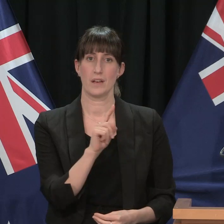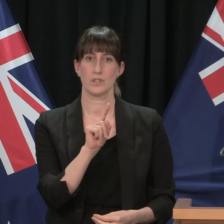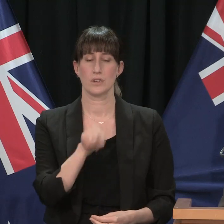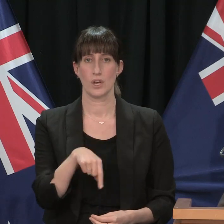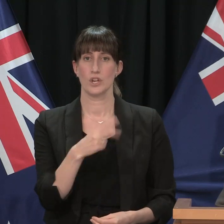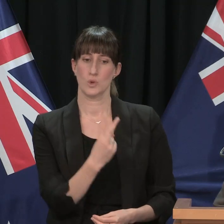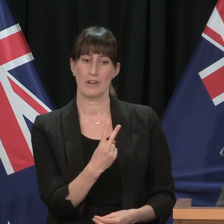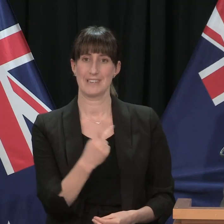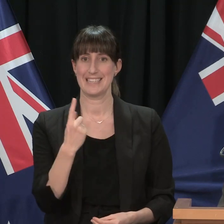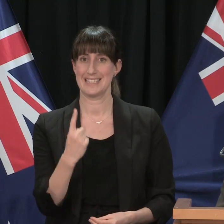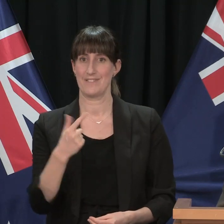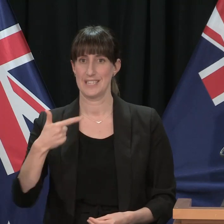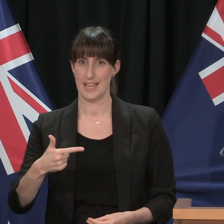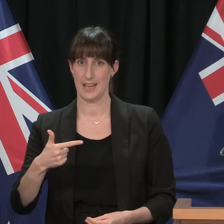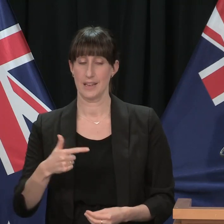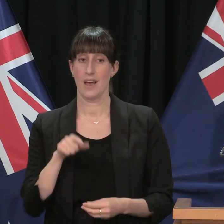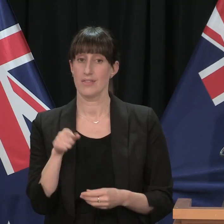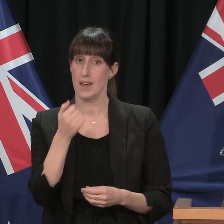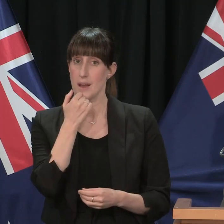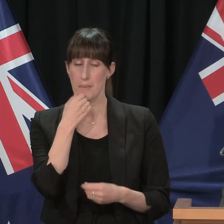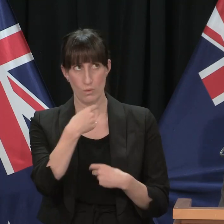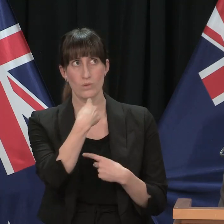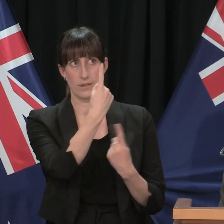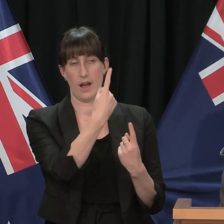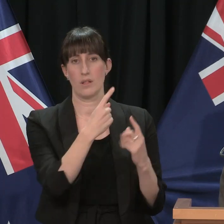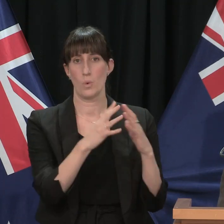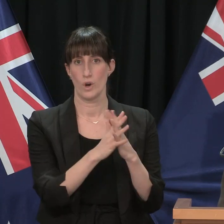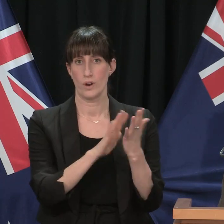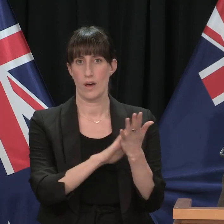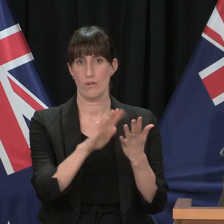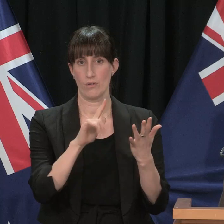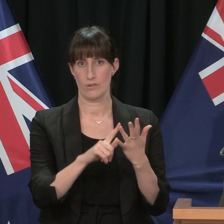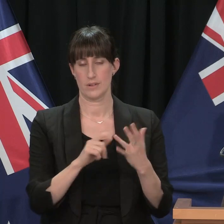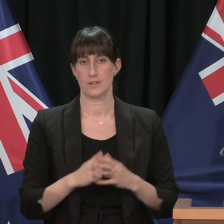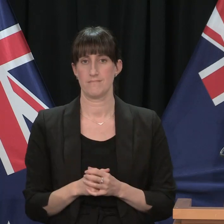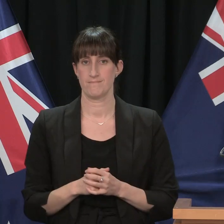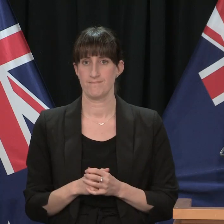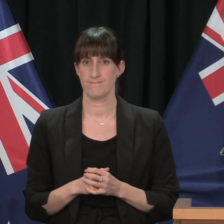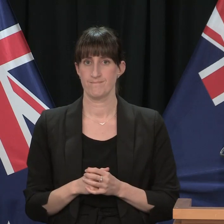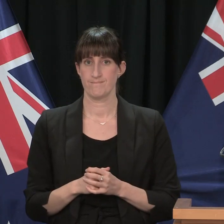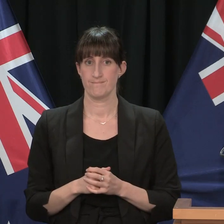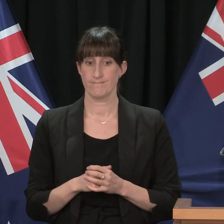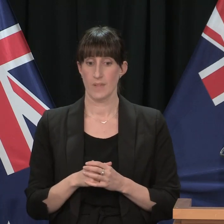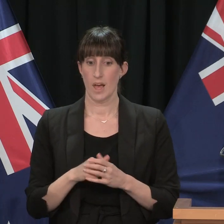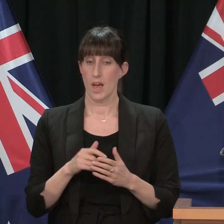And our total confirmed cases is 1,217 and we will be just